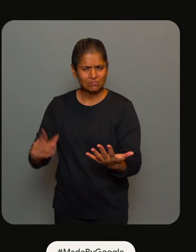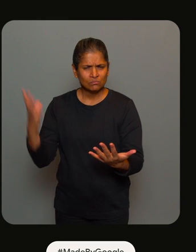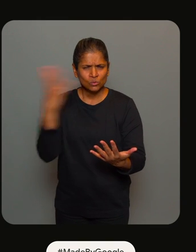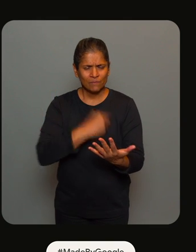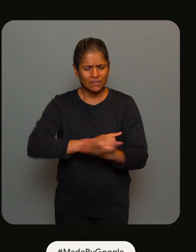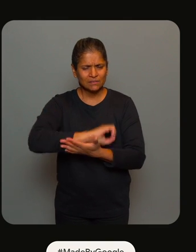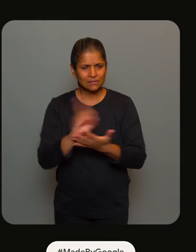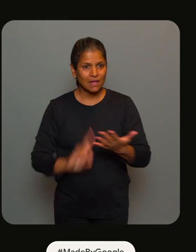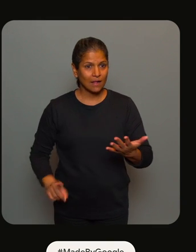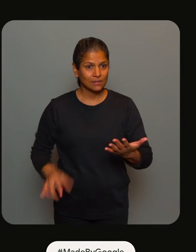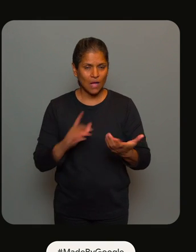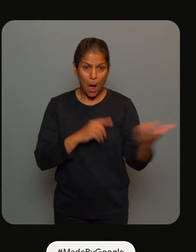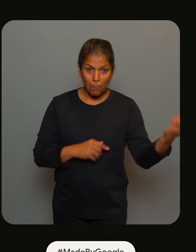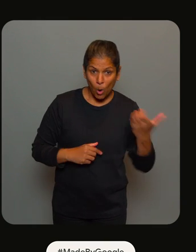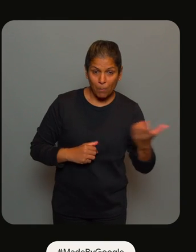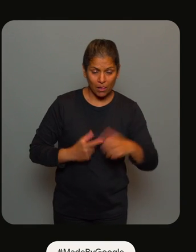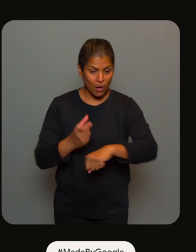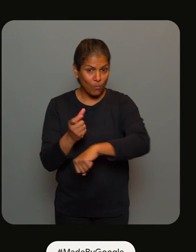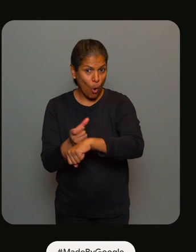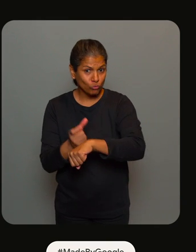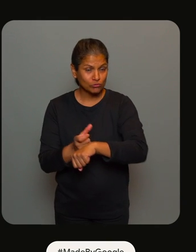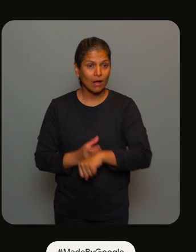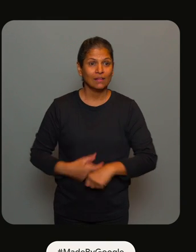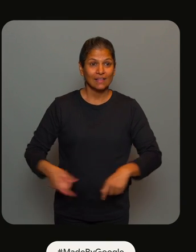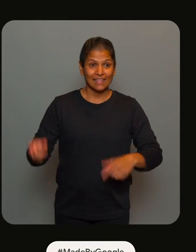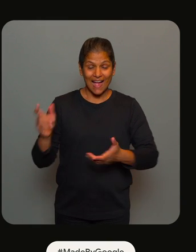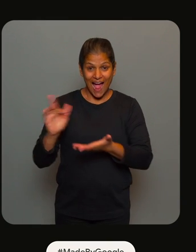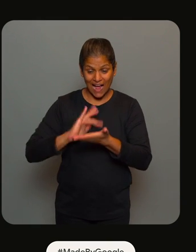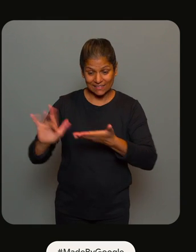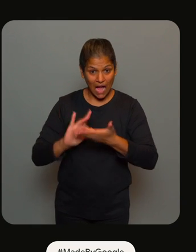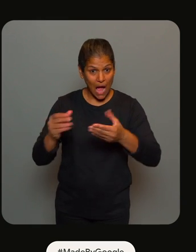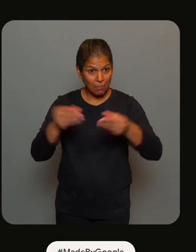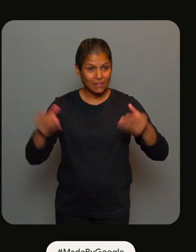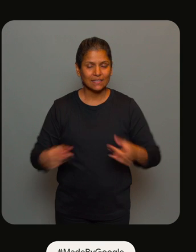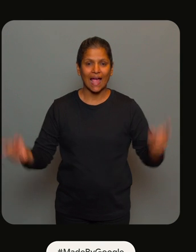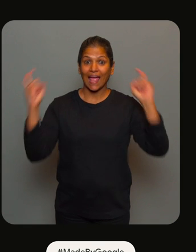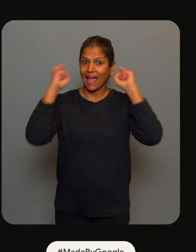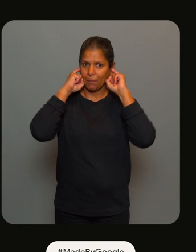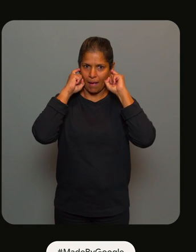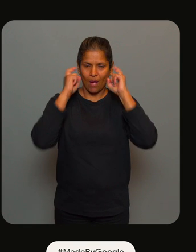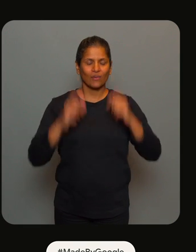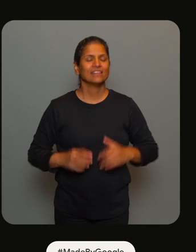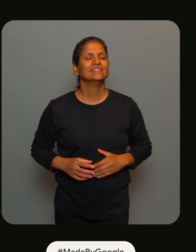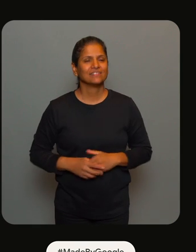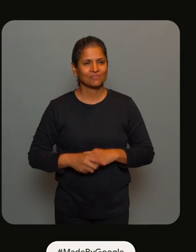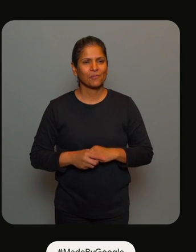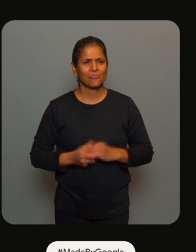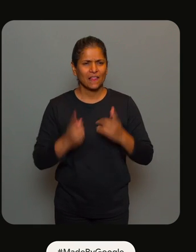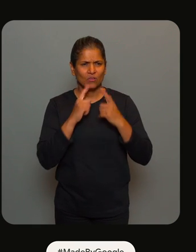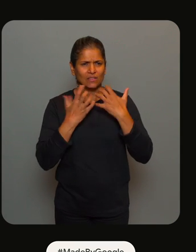watches, tablets, and earbuds, all working together to deliver the magic